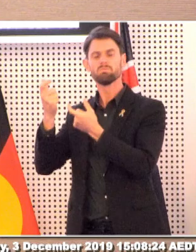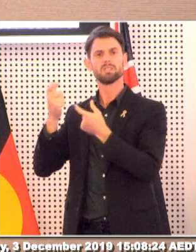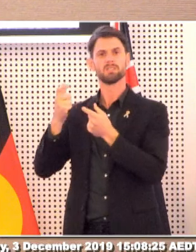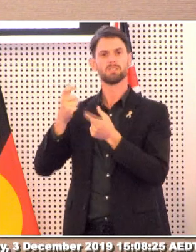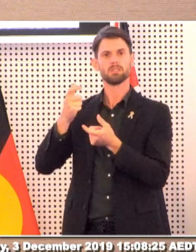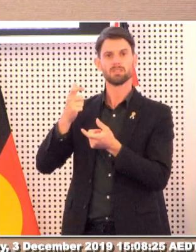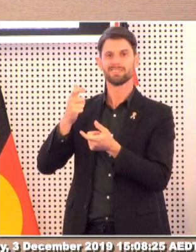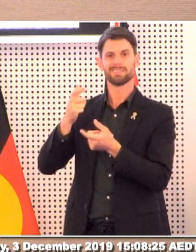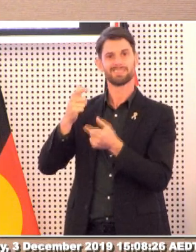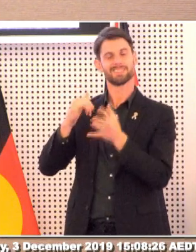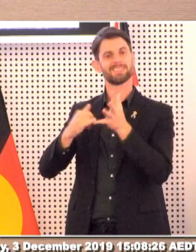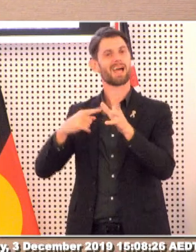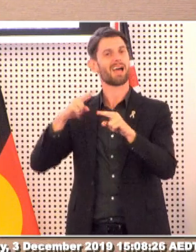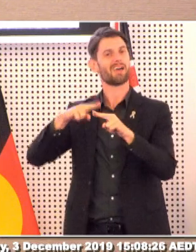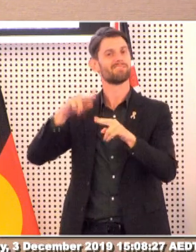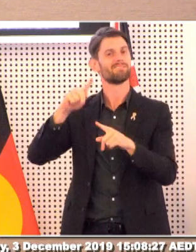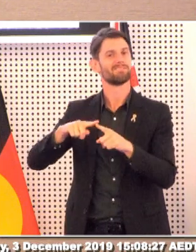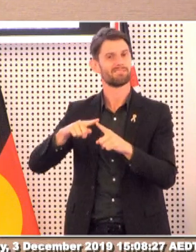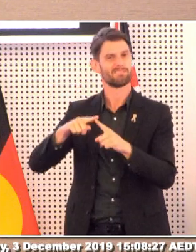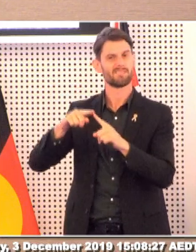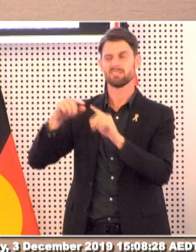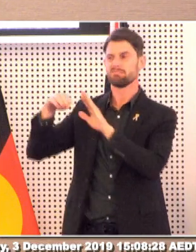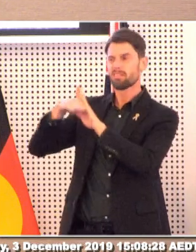complicated but the –